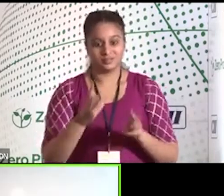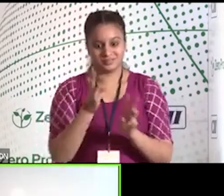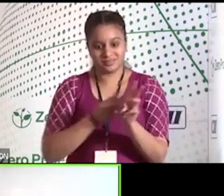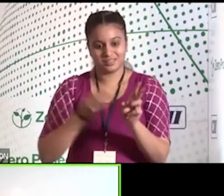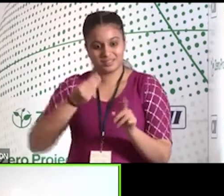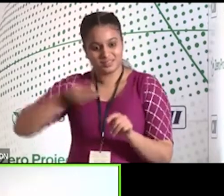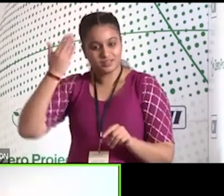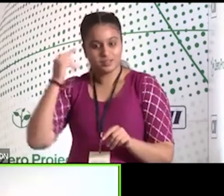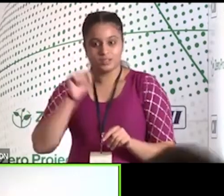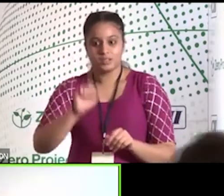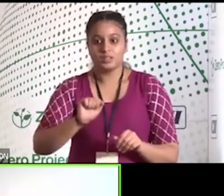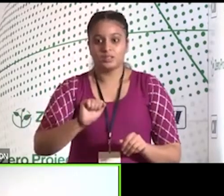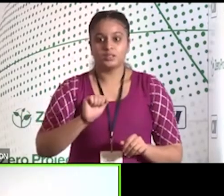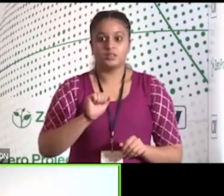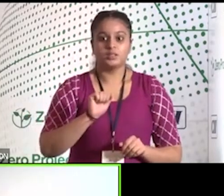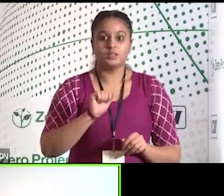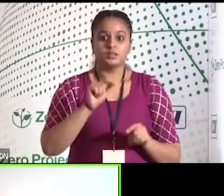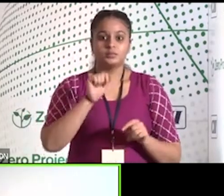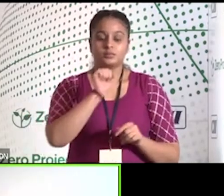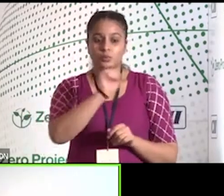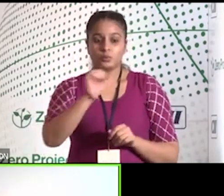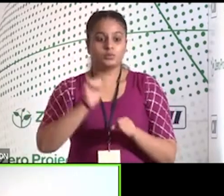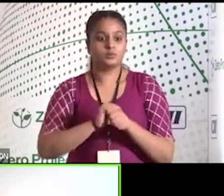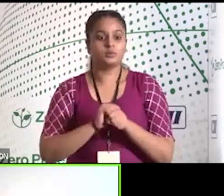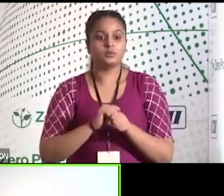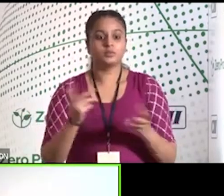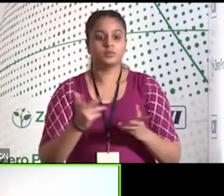she goes to the various forums, not only to the Amazon all hand